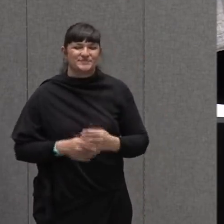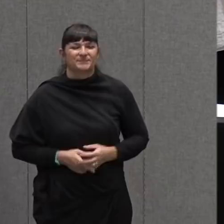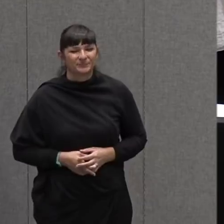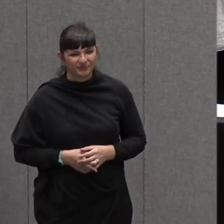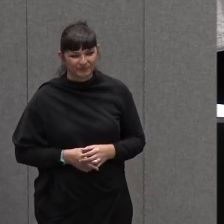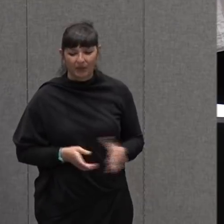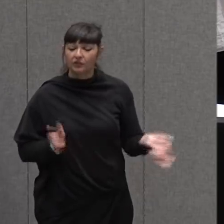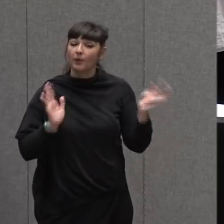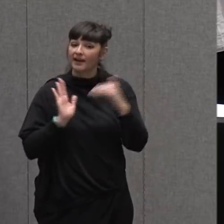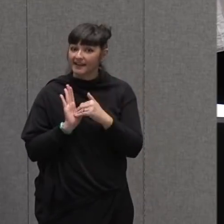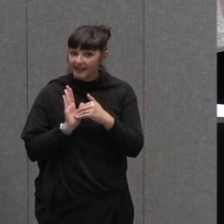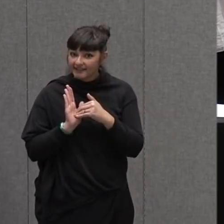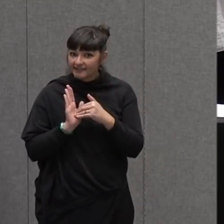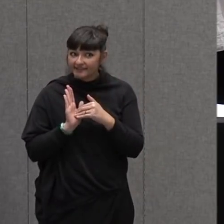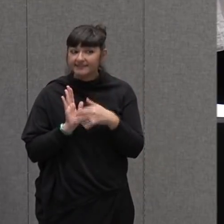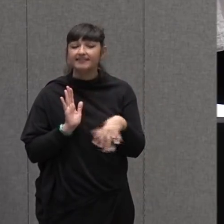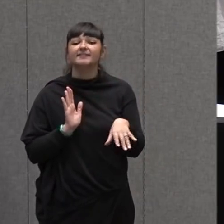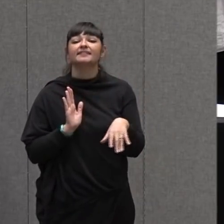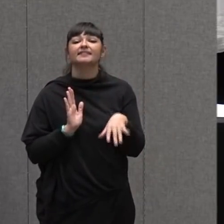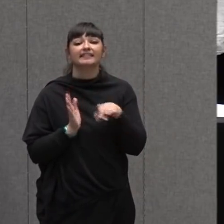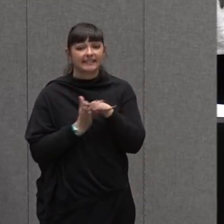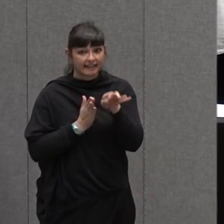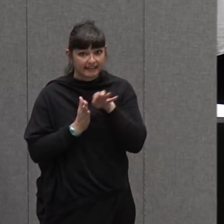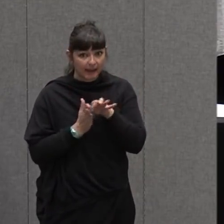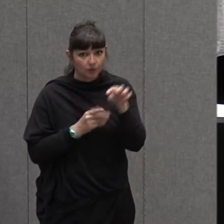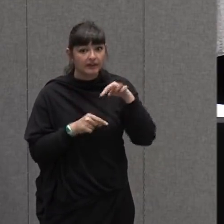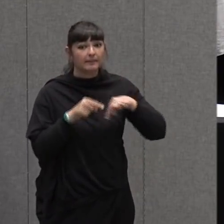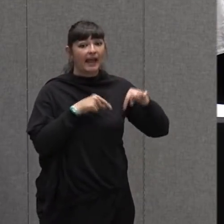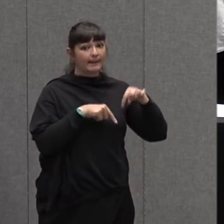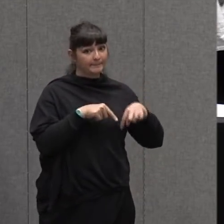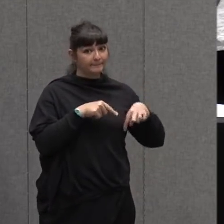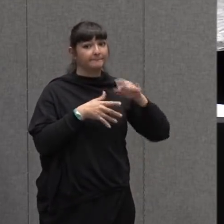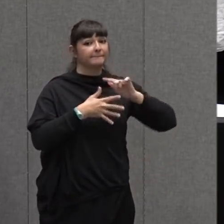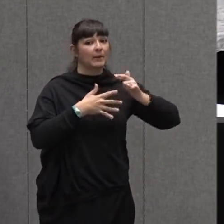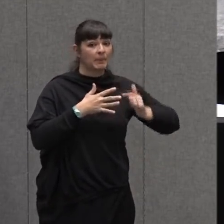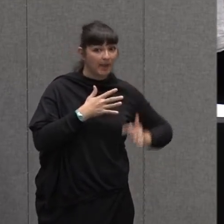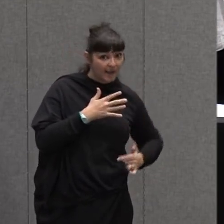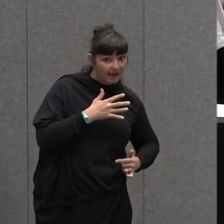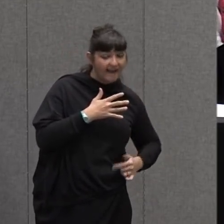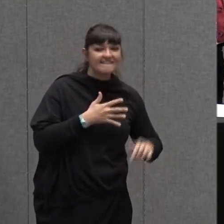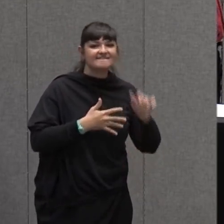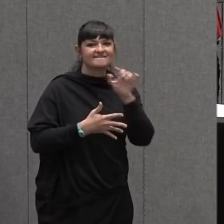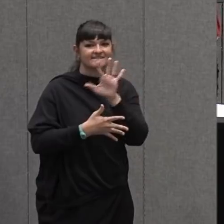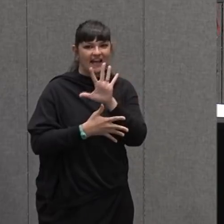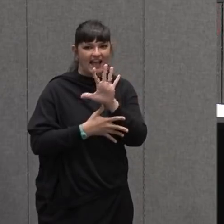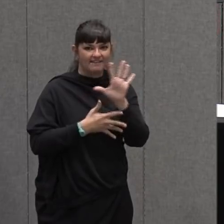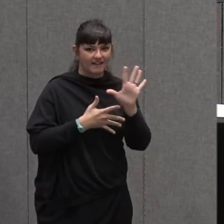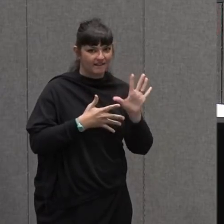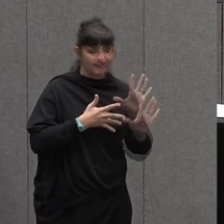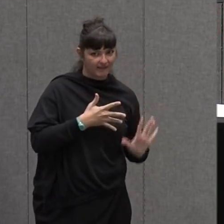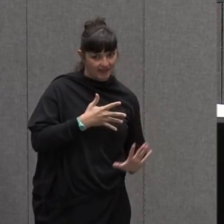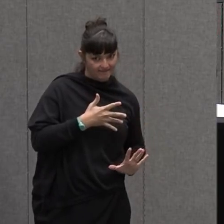now we're gonna go counting backwards. I'm gonna do the by fives and we're gonna start at 120